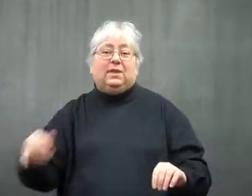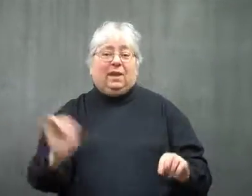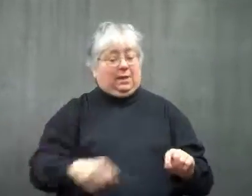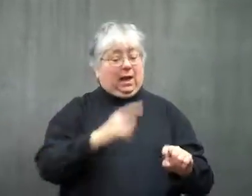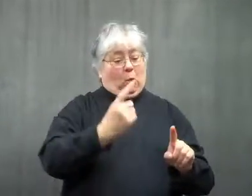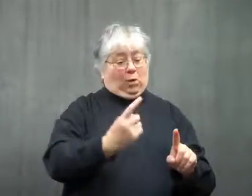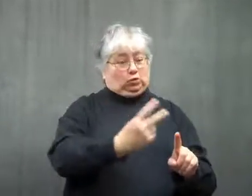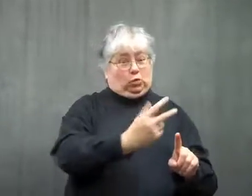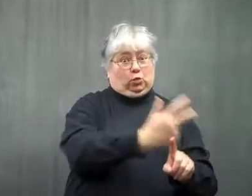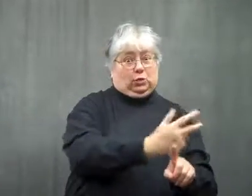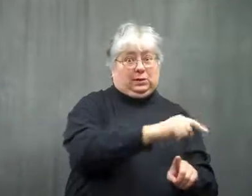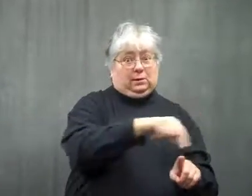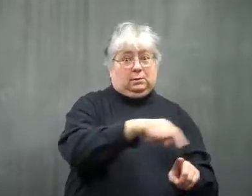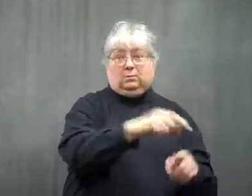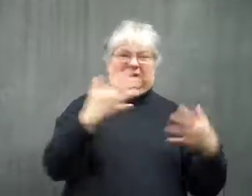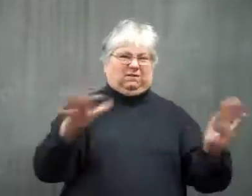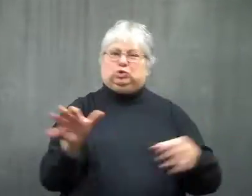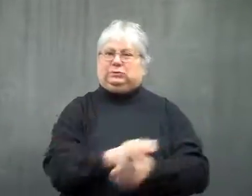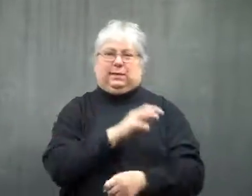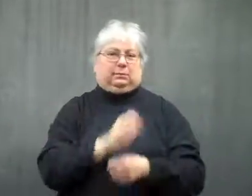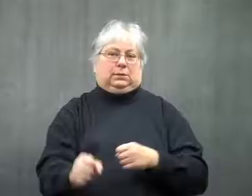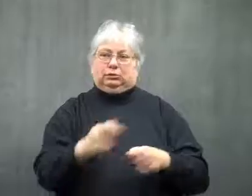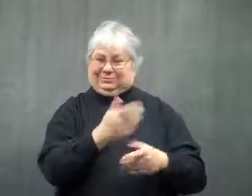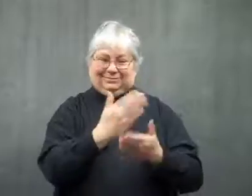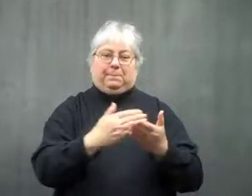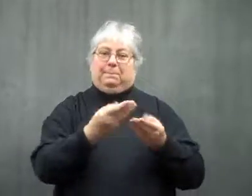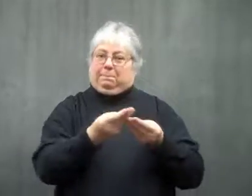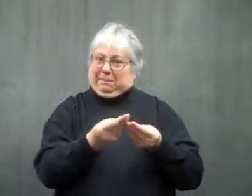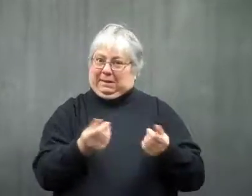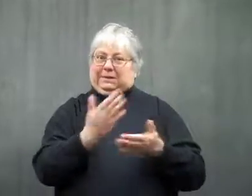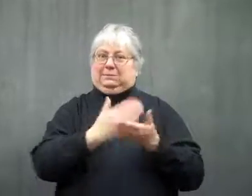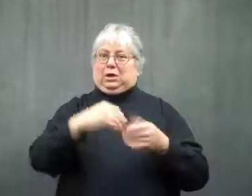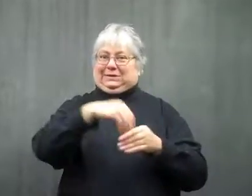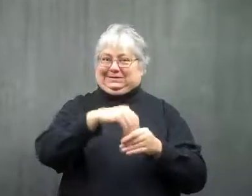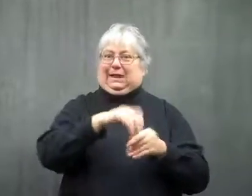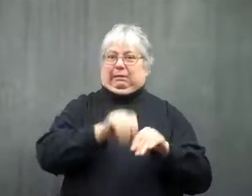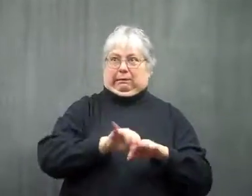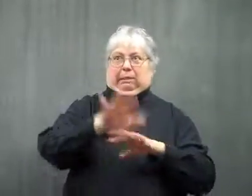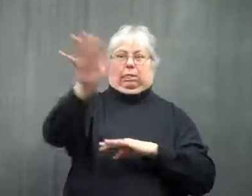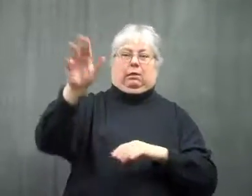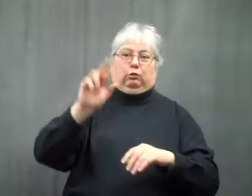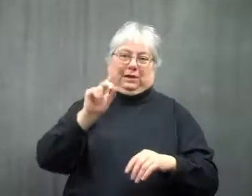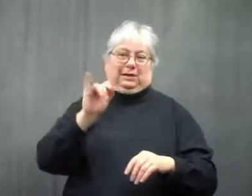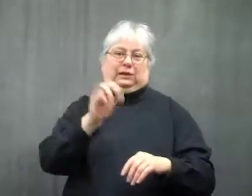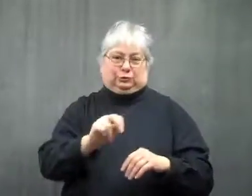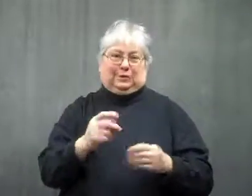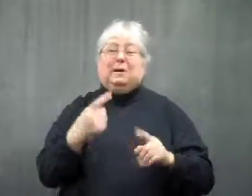Reactors 1, 2 and 3 are damaged, with partial melting, causing release of radiation.